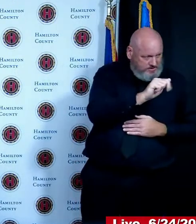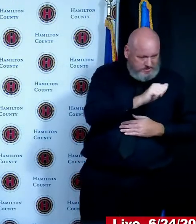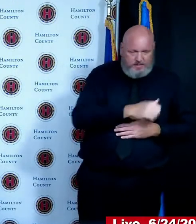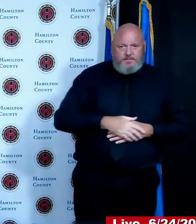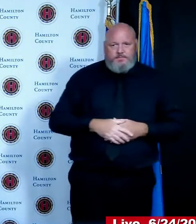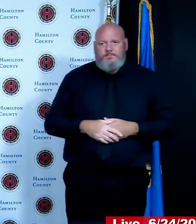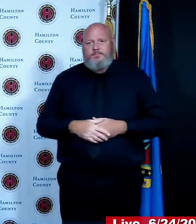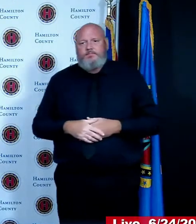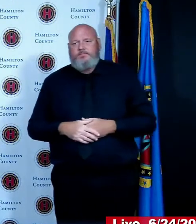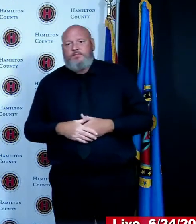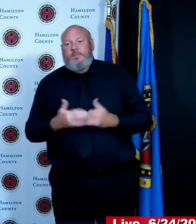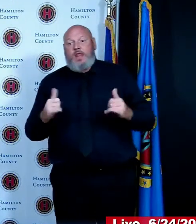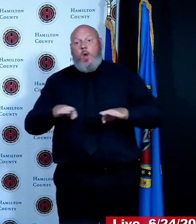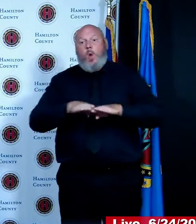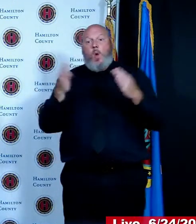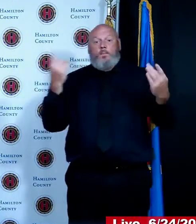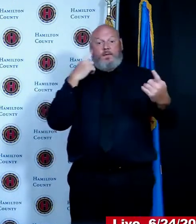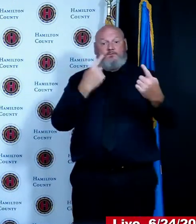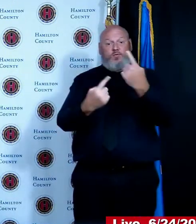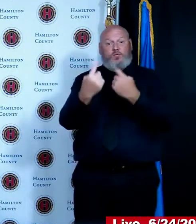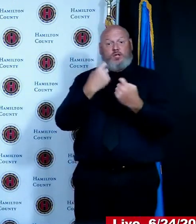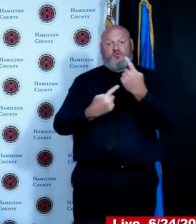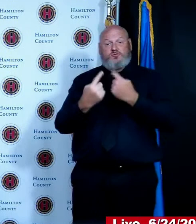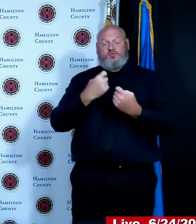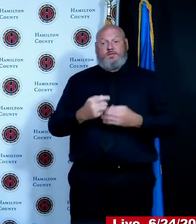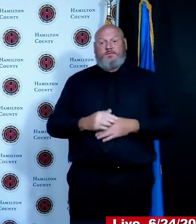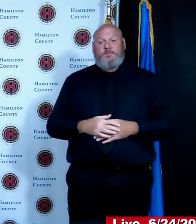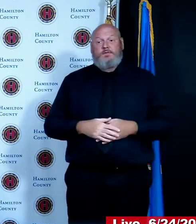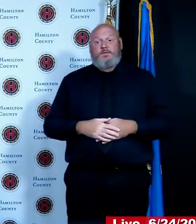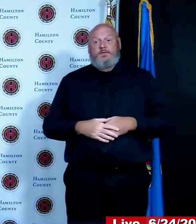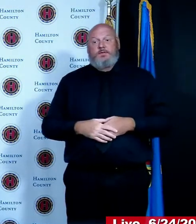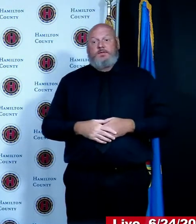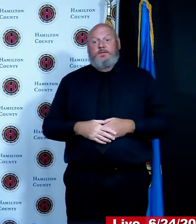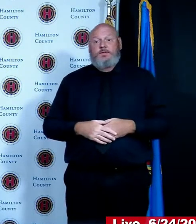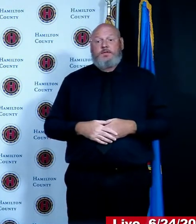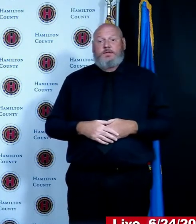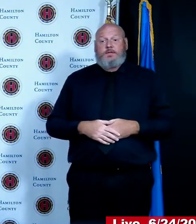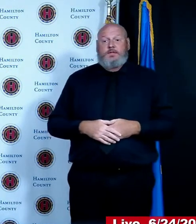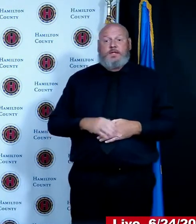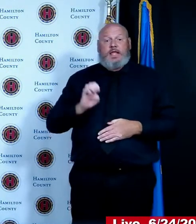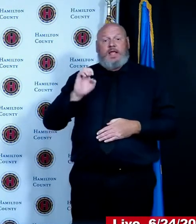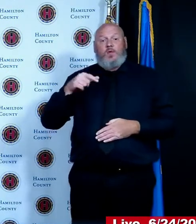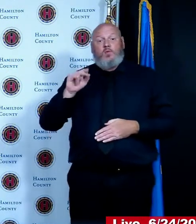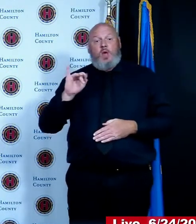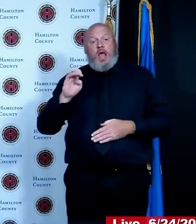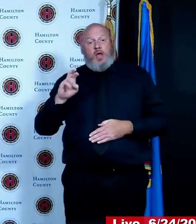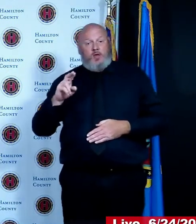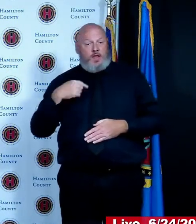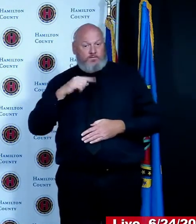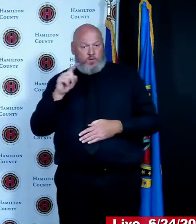our first question is from Scott Wartman with the Enquirer for you Greg